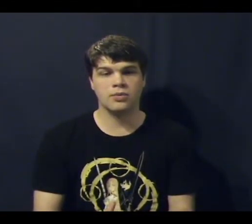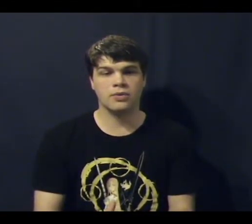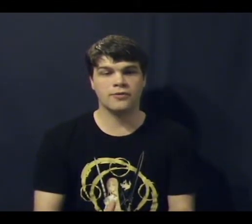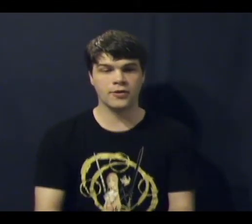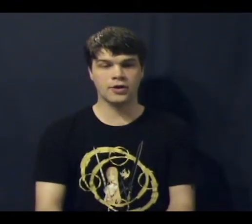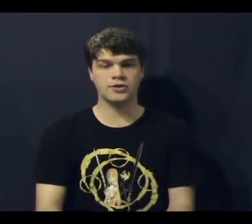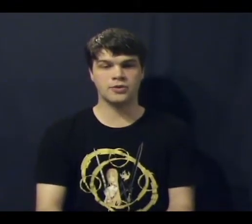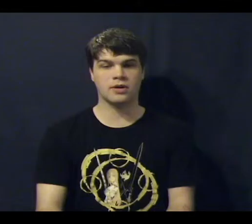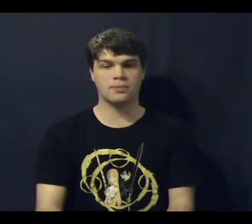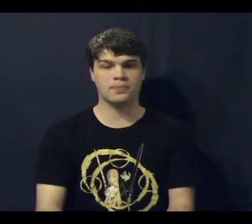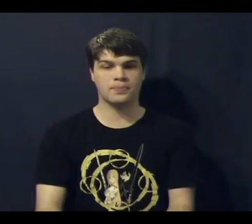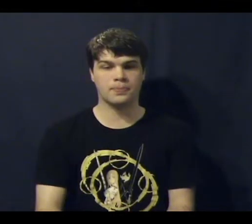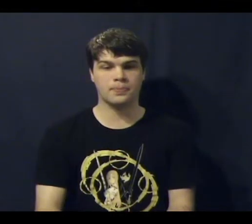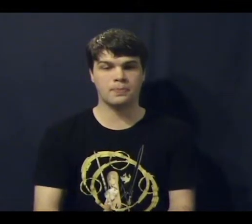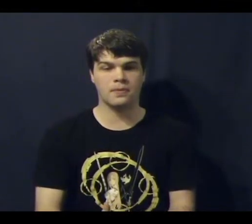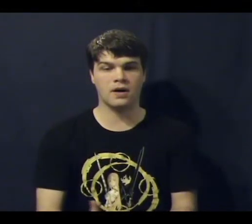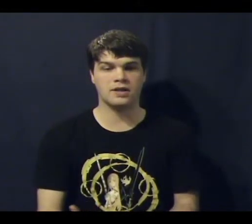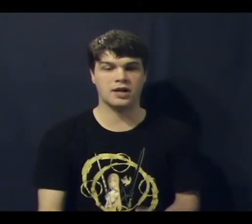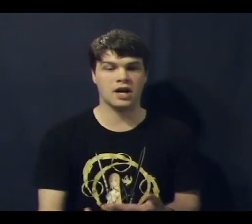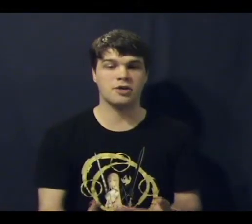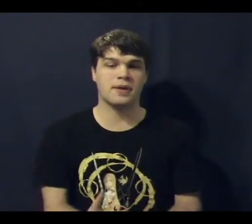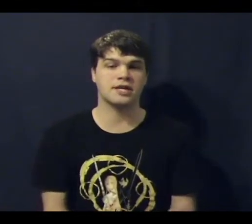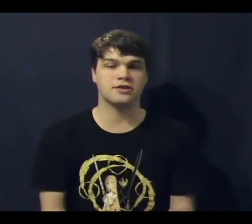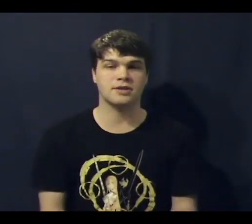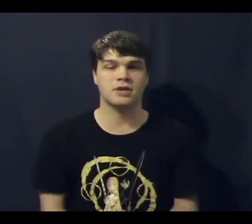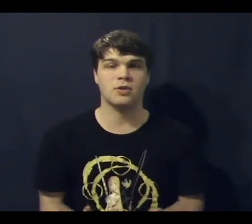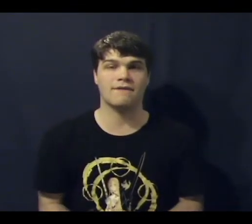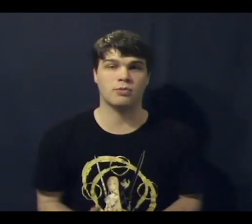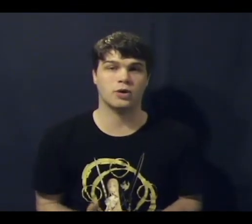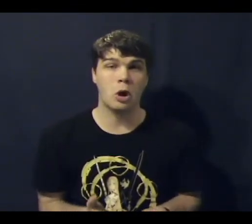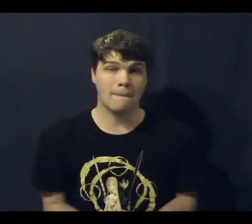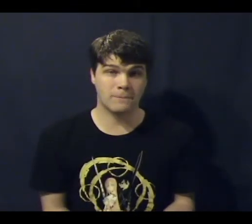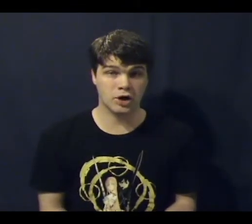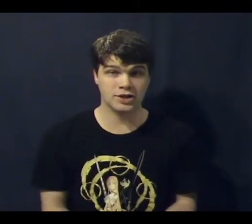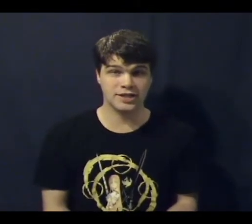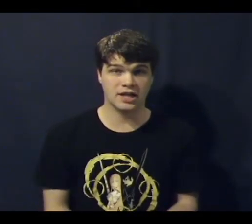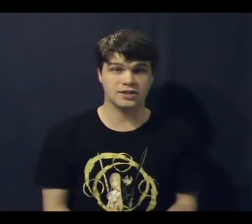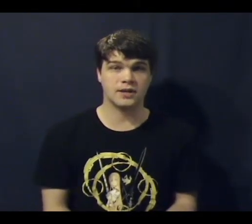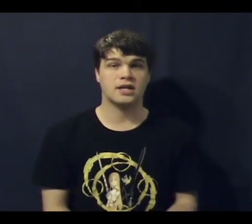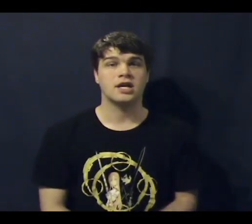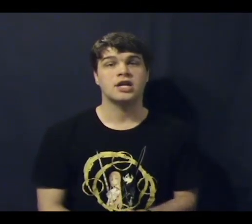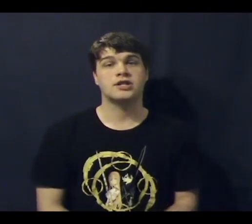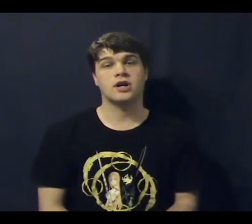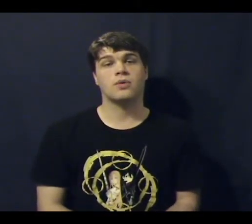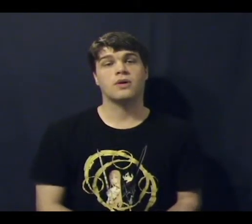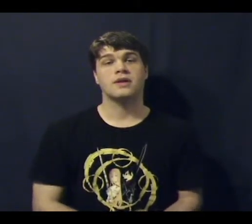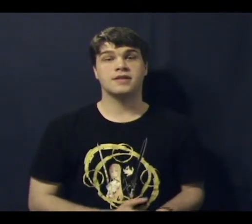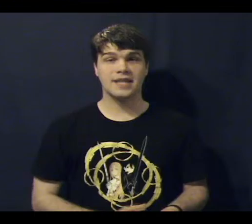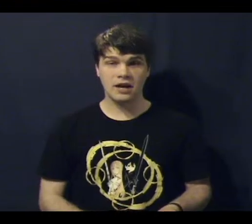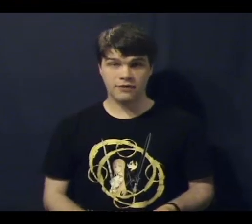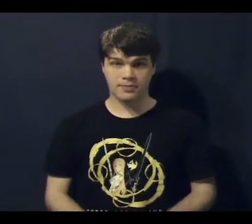you refer to an occupation or something you have the word person on to it. So the sign for